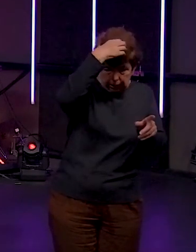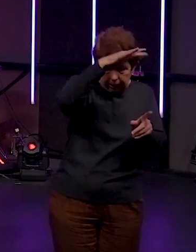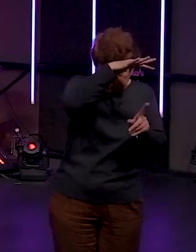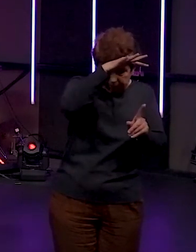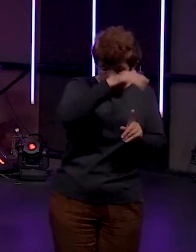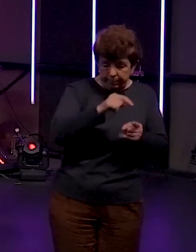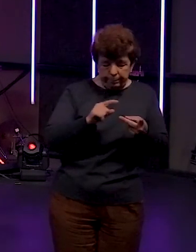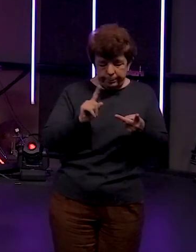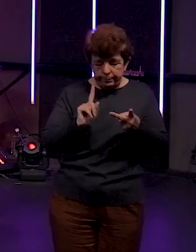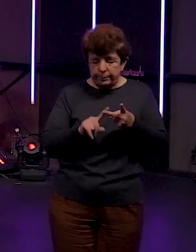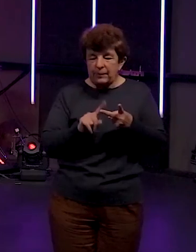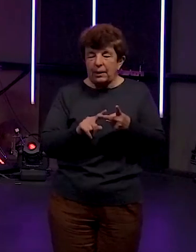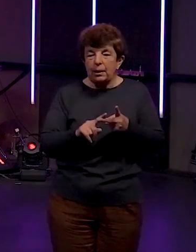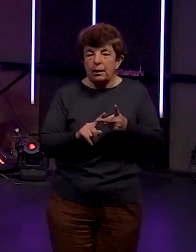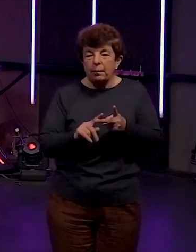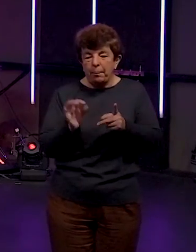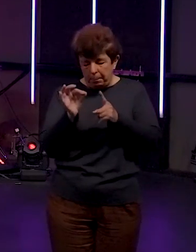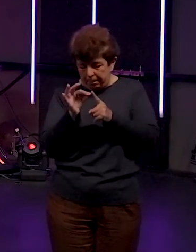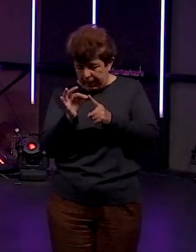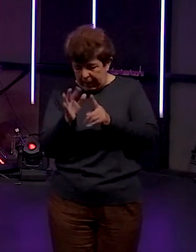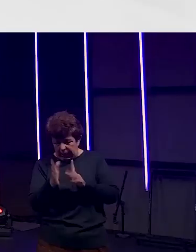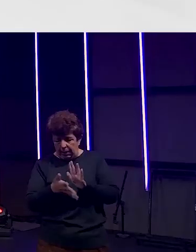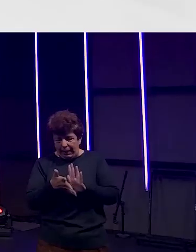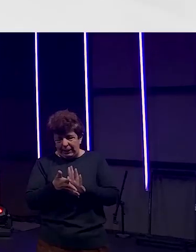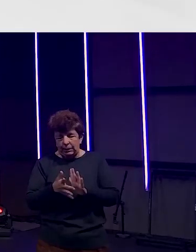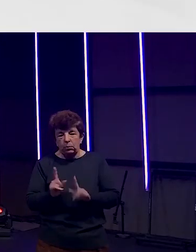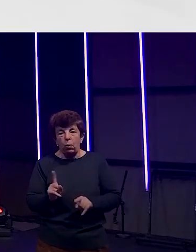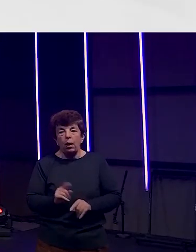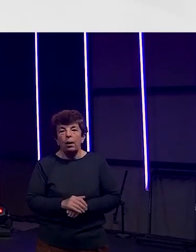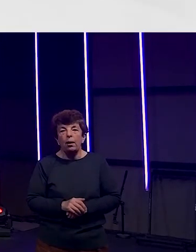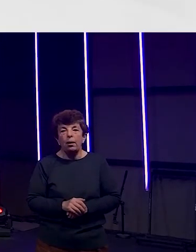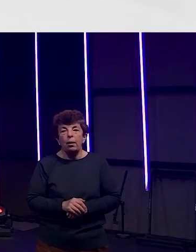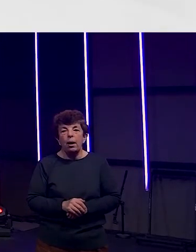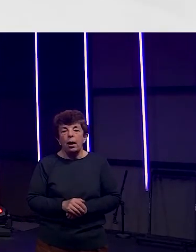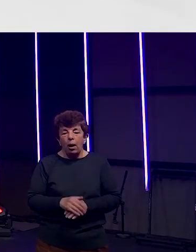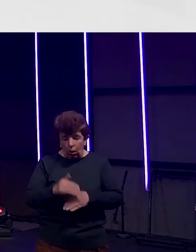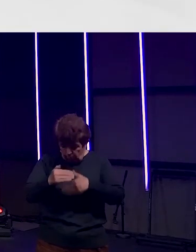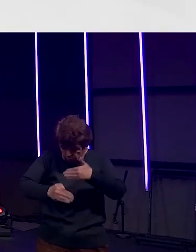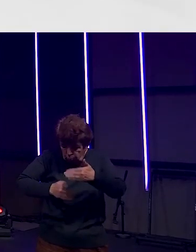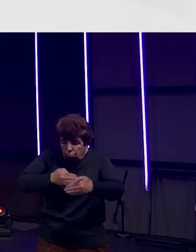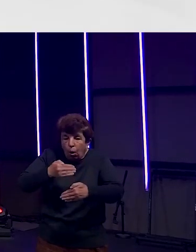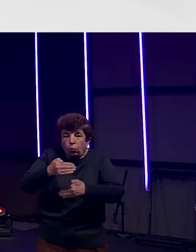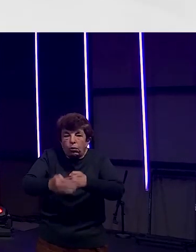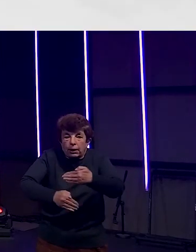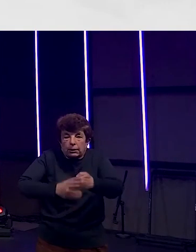But the next letter - the letter P - for me stands for progress.